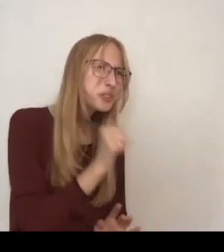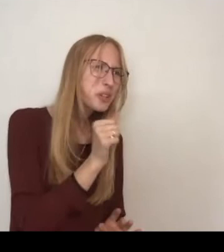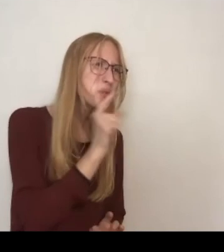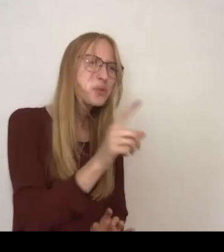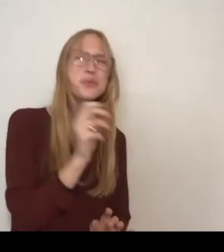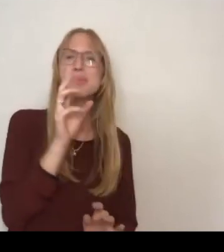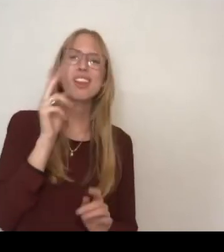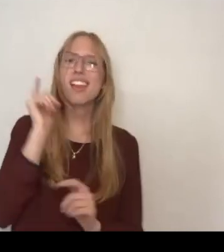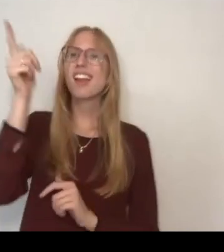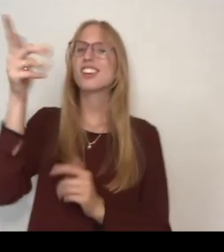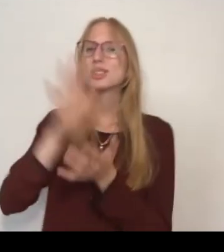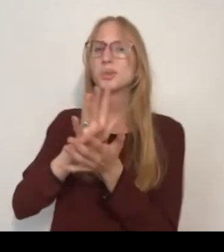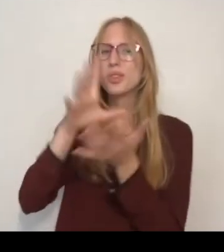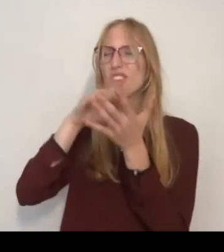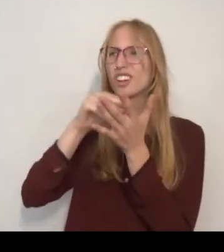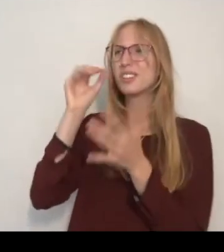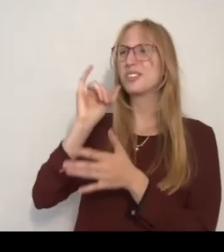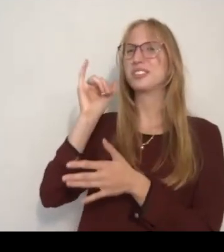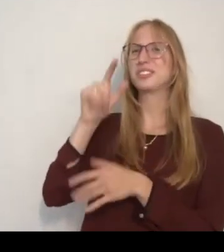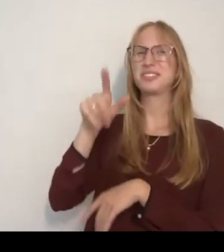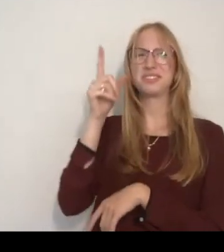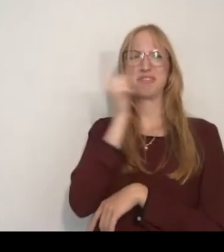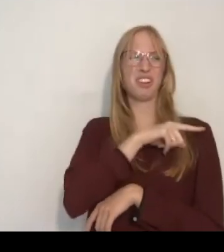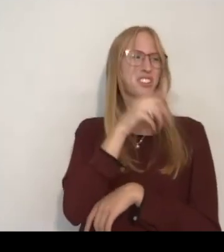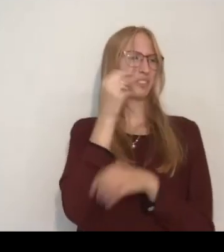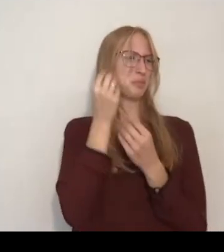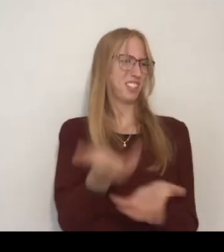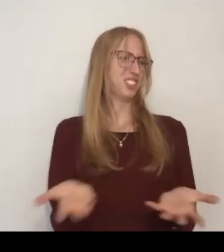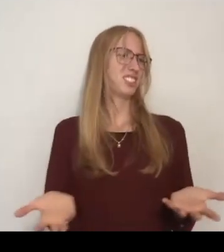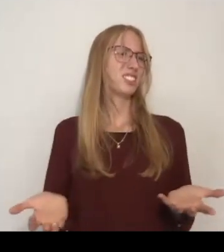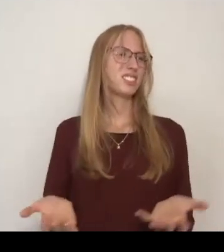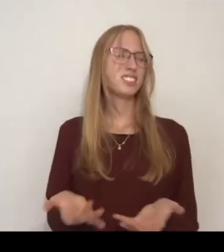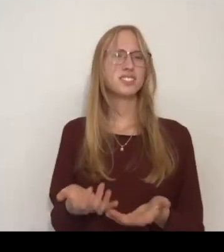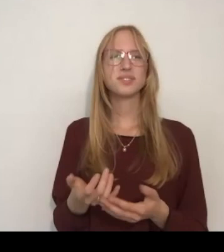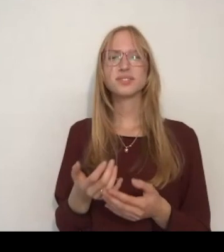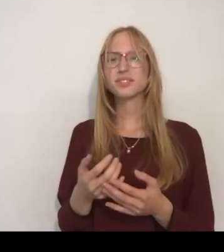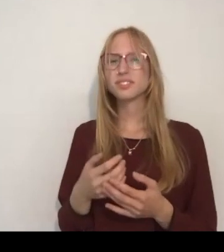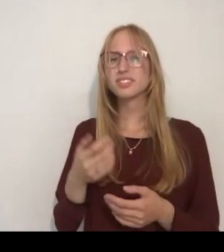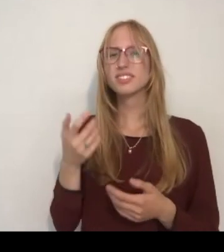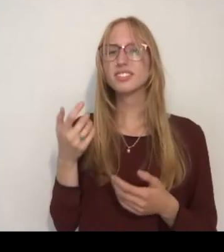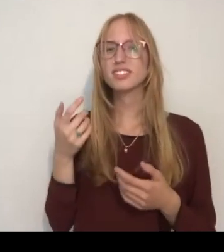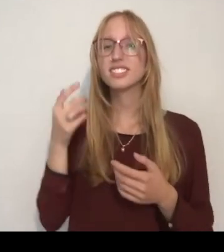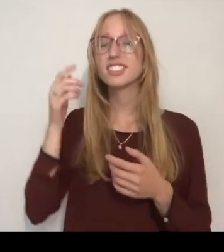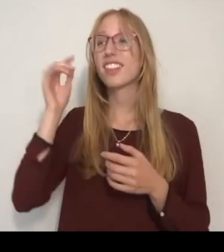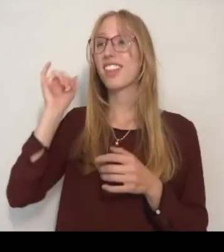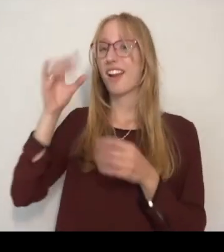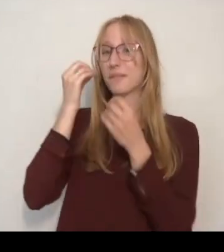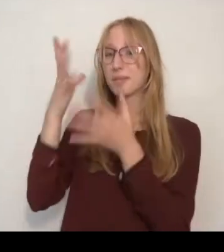"No no no! That isn't true!" Or later, you're in school learning about that same topic and realize, "Oh! That was false information."